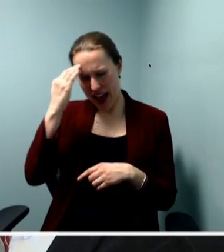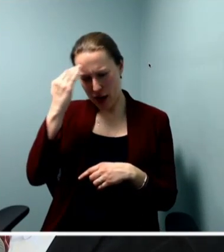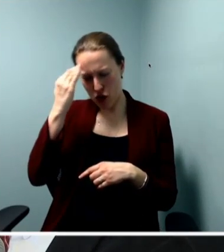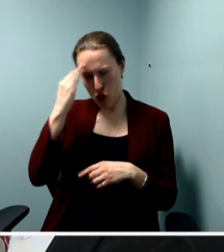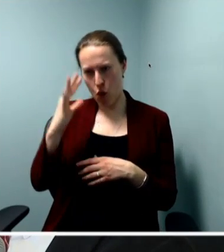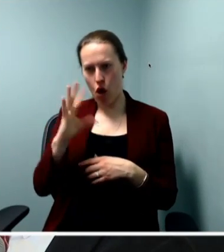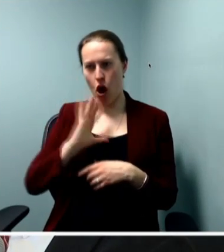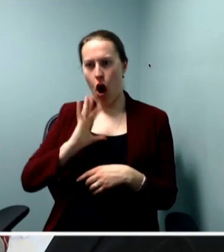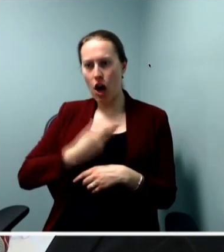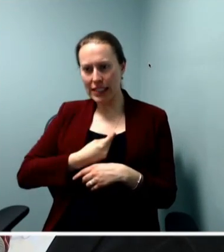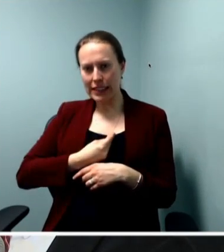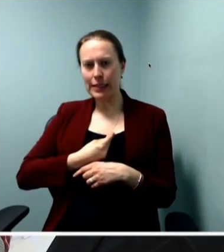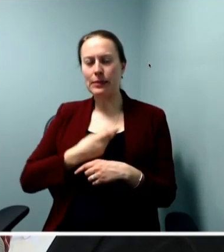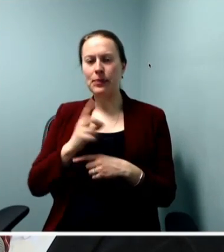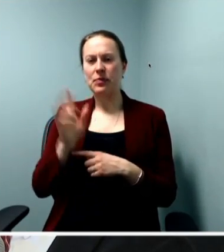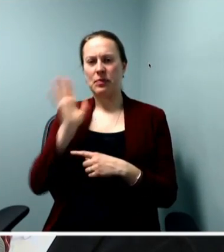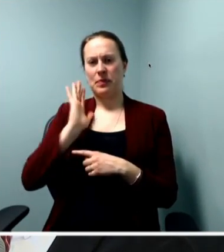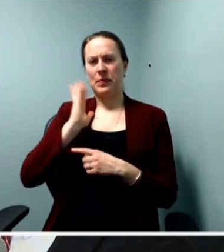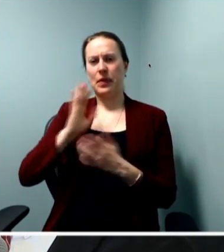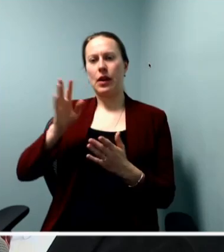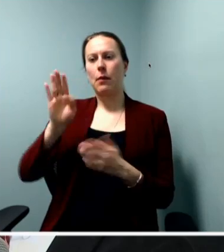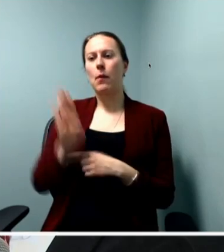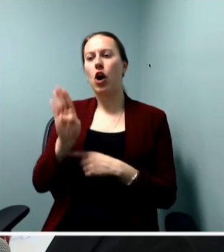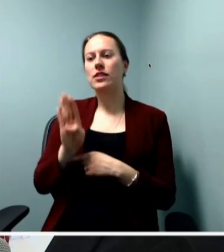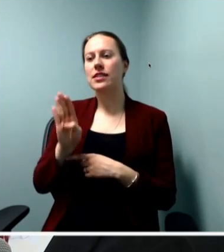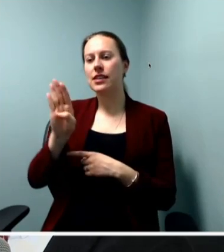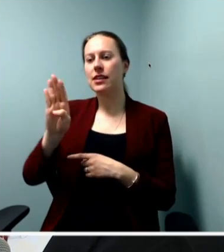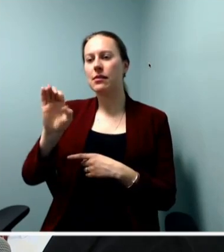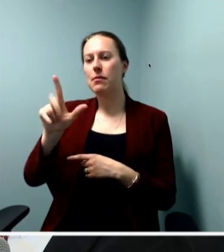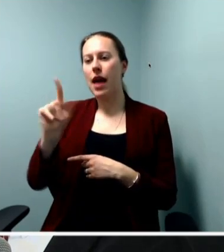with Boston Ballet's Education and Community Initiatives,